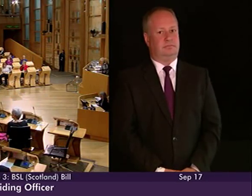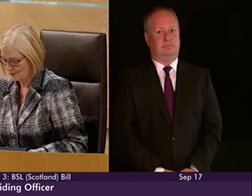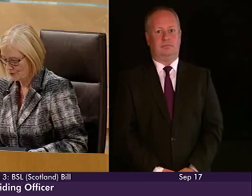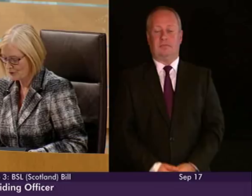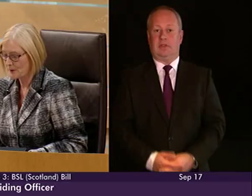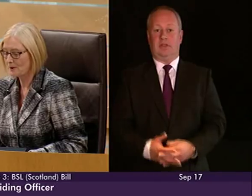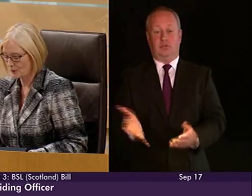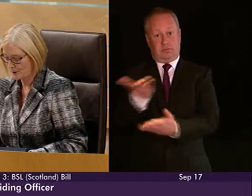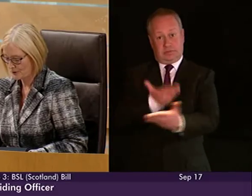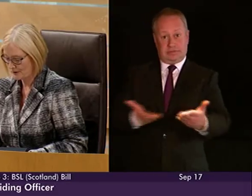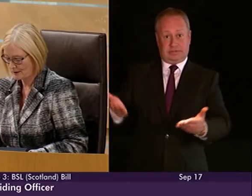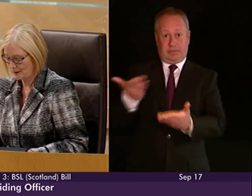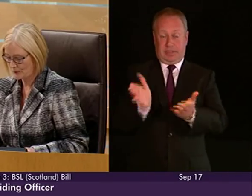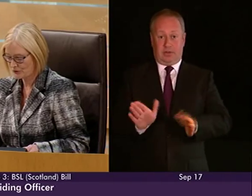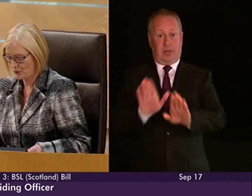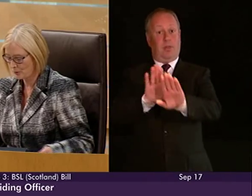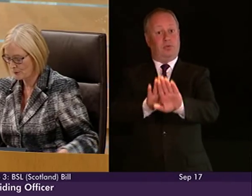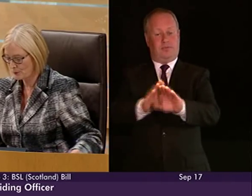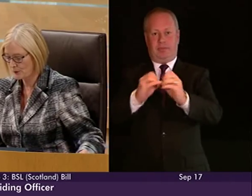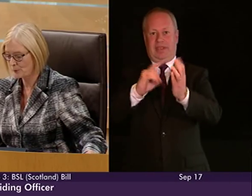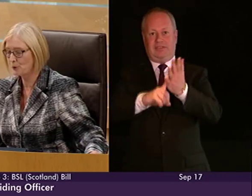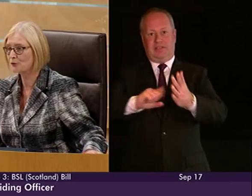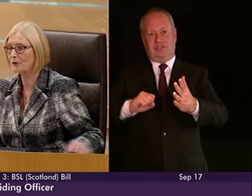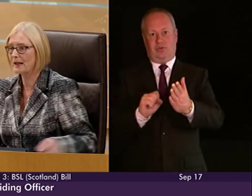Parliamentary Bureau Motion The Presiding Officer (Tricia Marwick): The